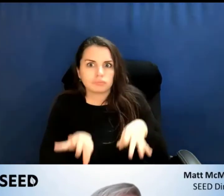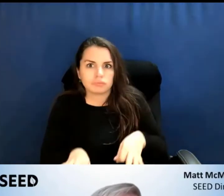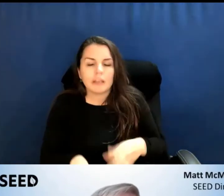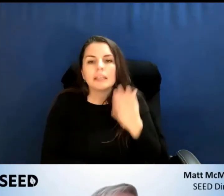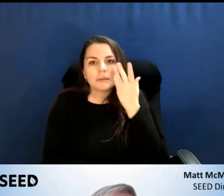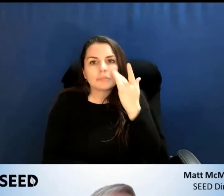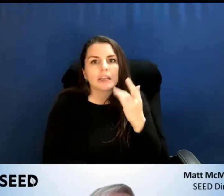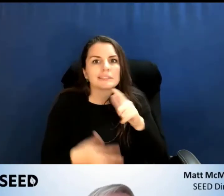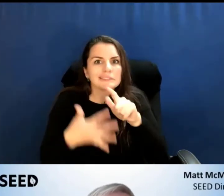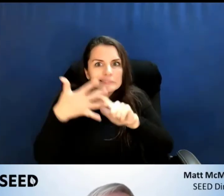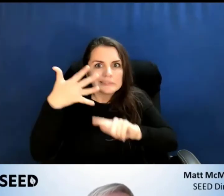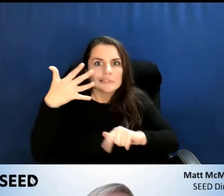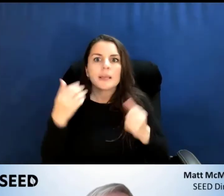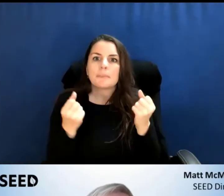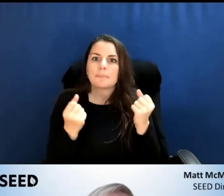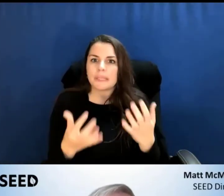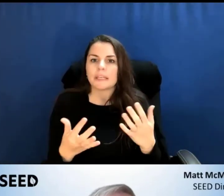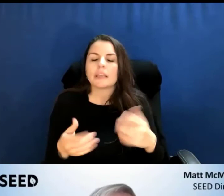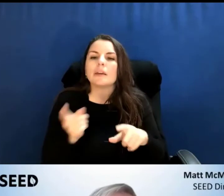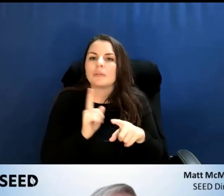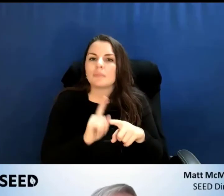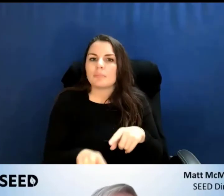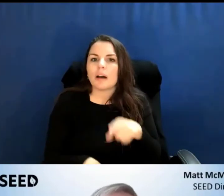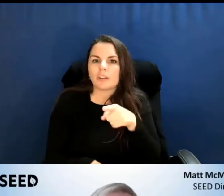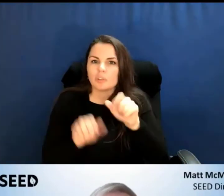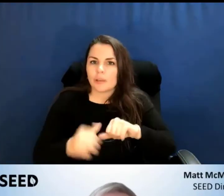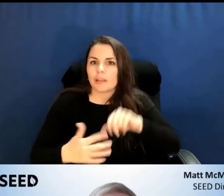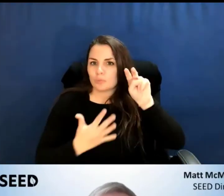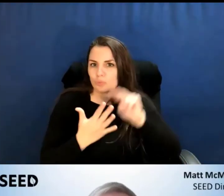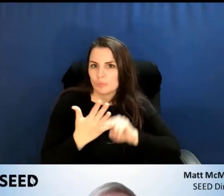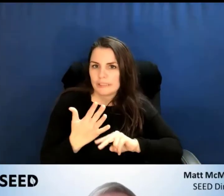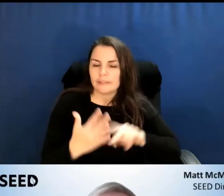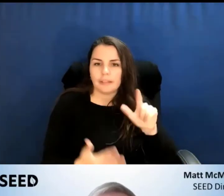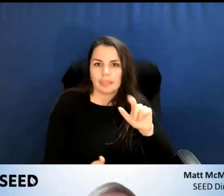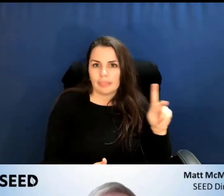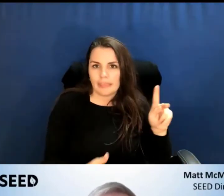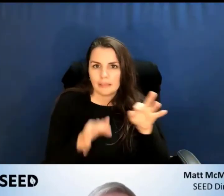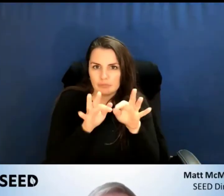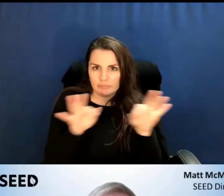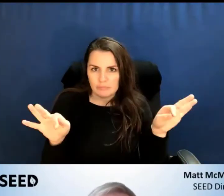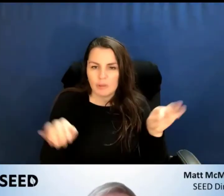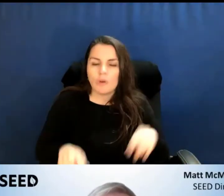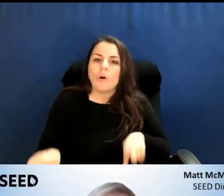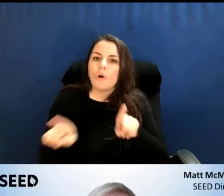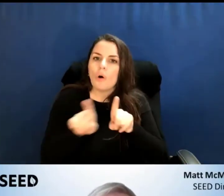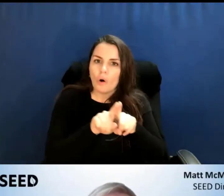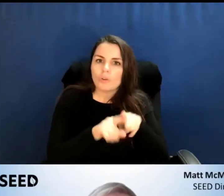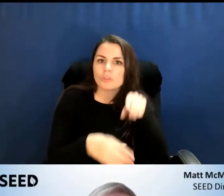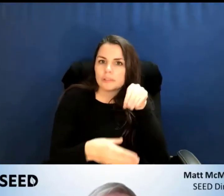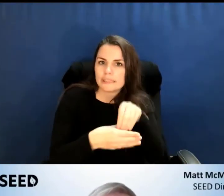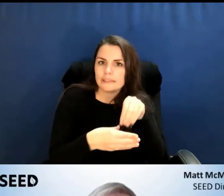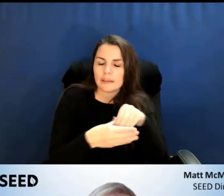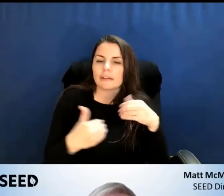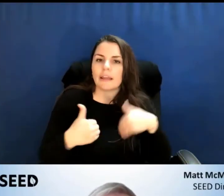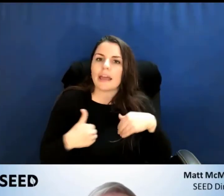There's a number of them, but it's a good link. There's also a link within that that kind of goes in more detail.